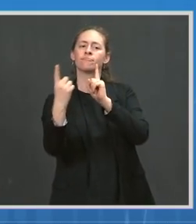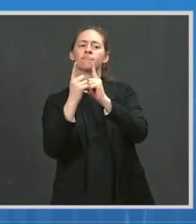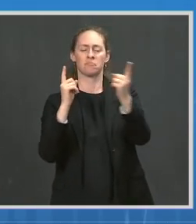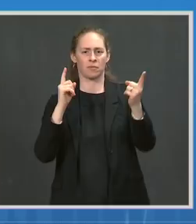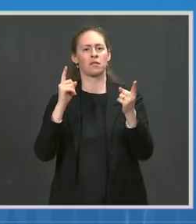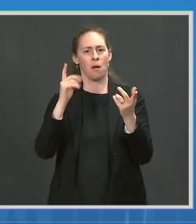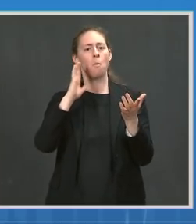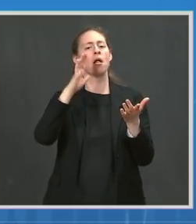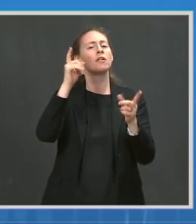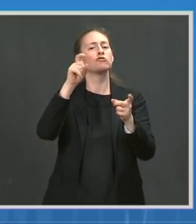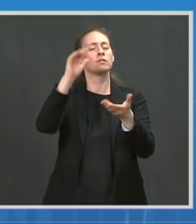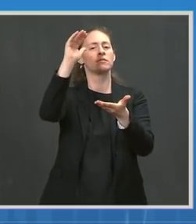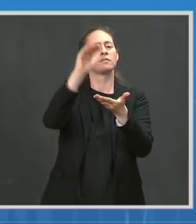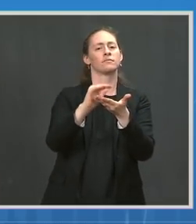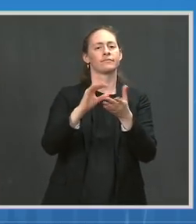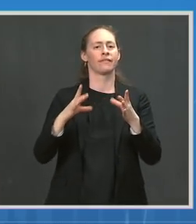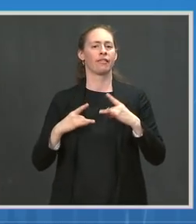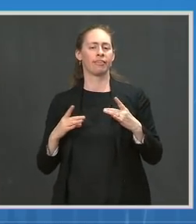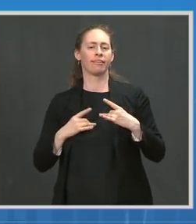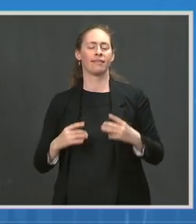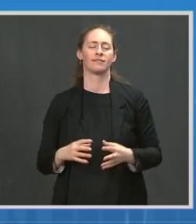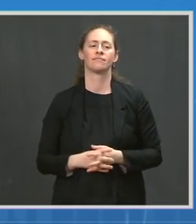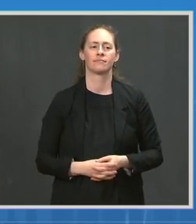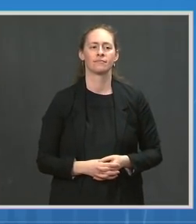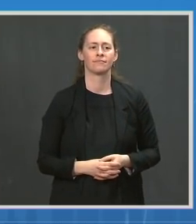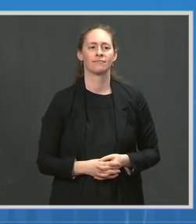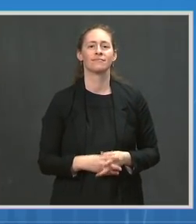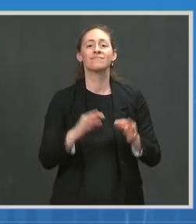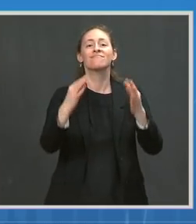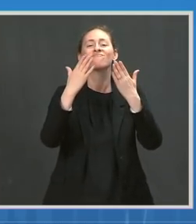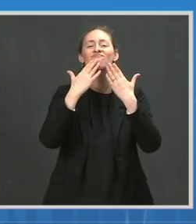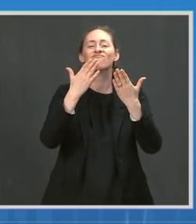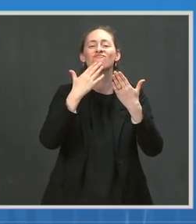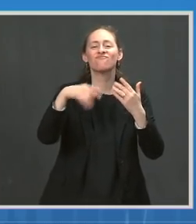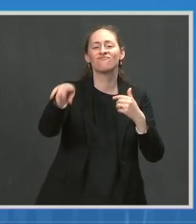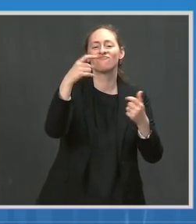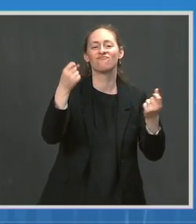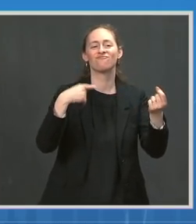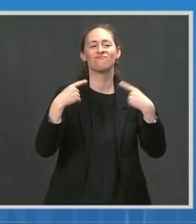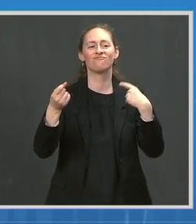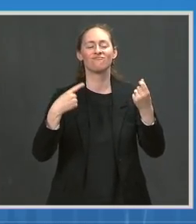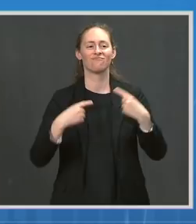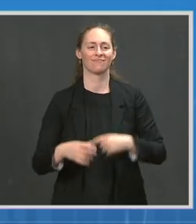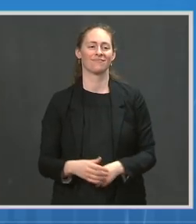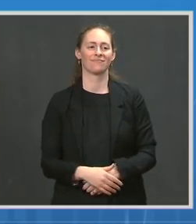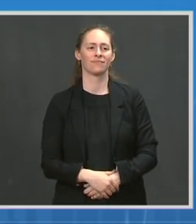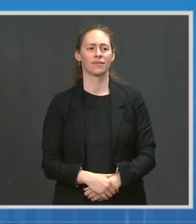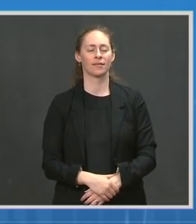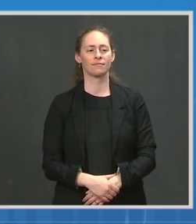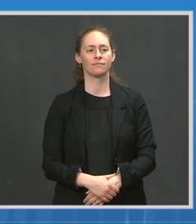Mr. Slavitt: Great. Thank you all for your questions. If you are not one of the 130 million American adults